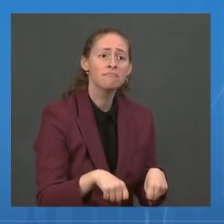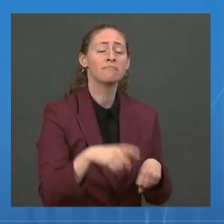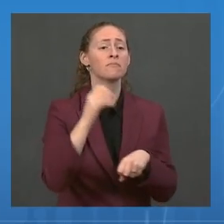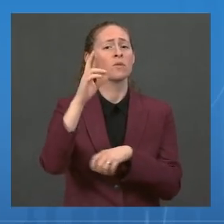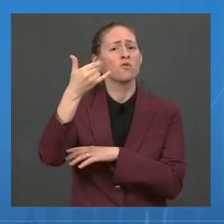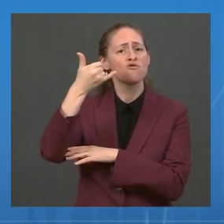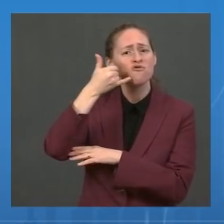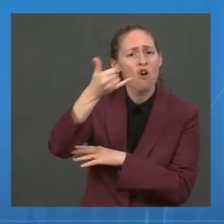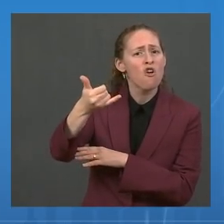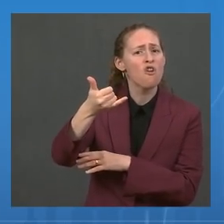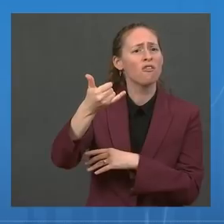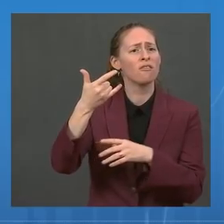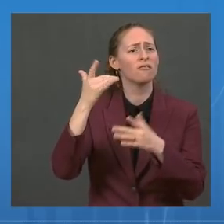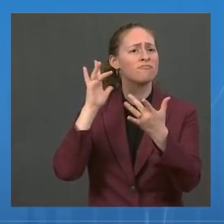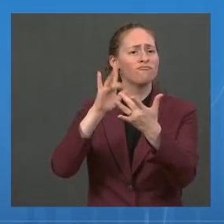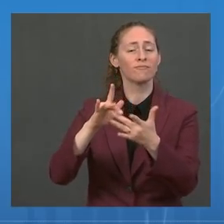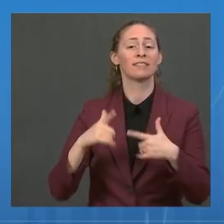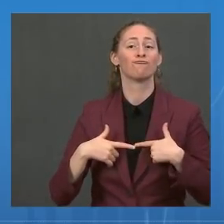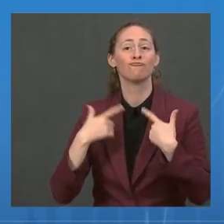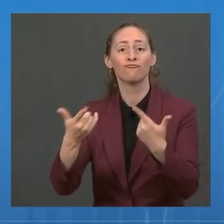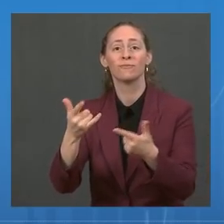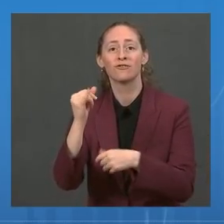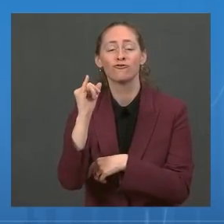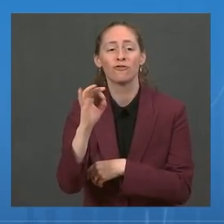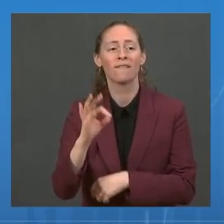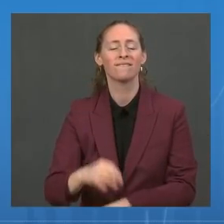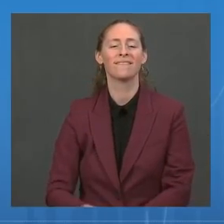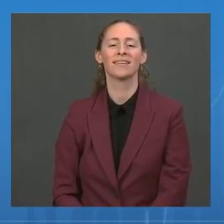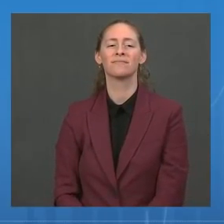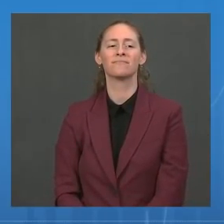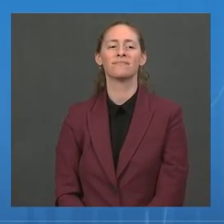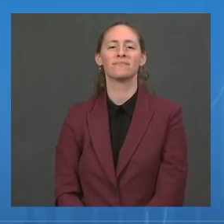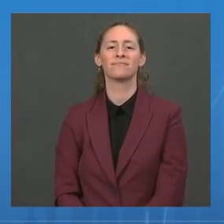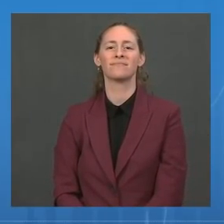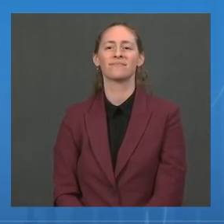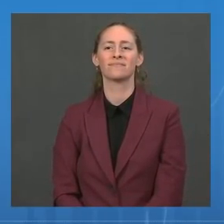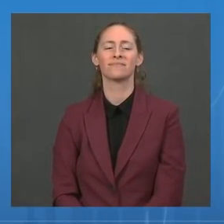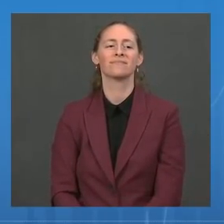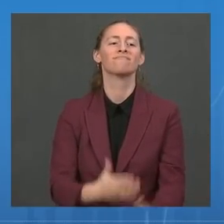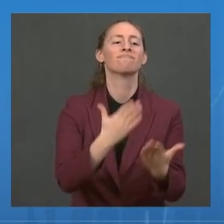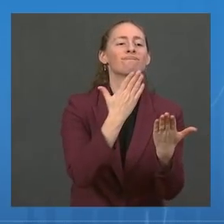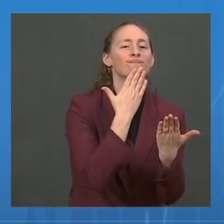Back to you, Jeff. Mr. Zients: Thank you, Doctors. As both Dr. Walensky and Dr. Fauci noted,